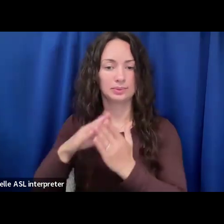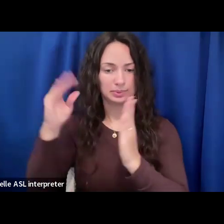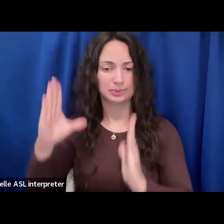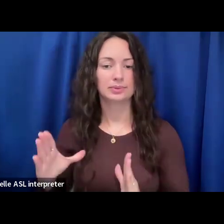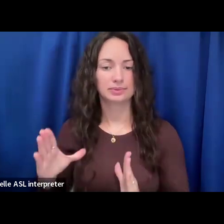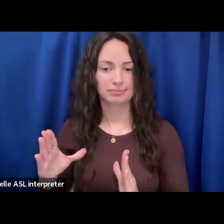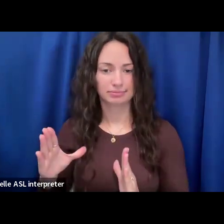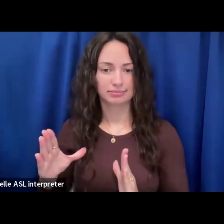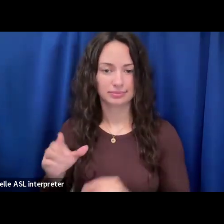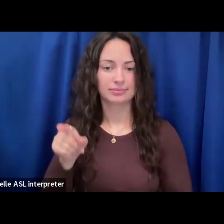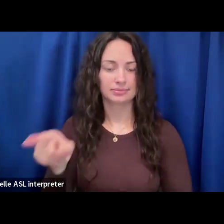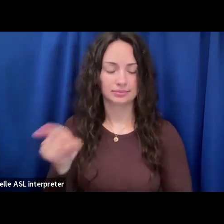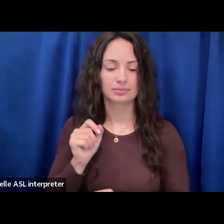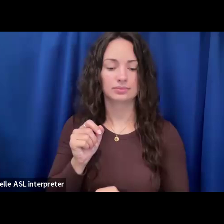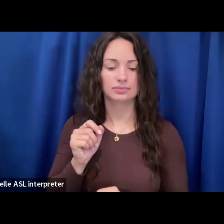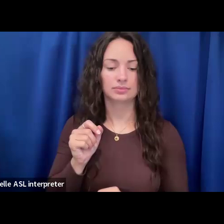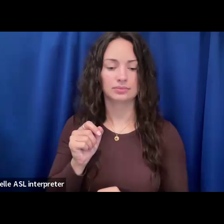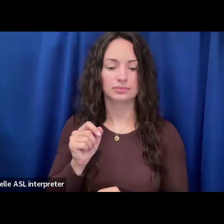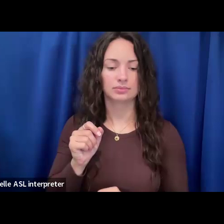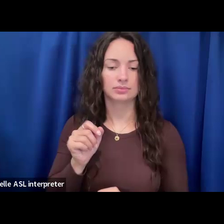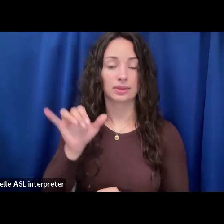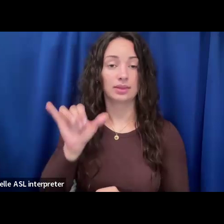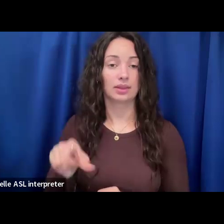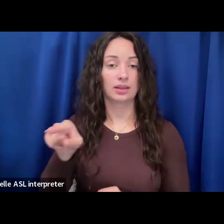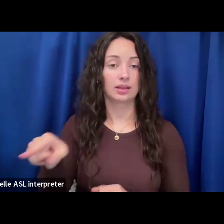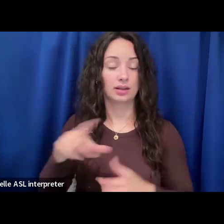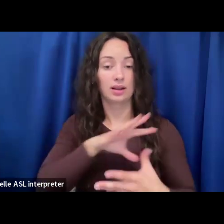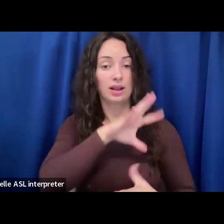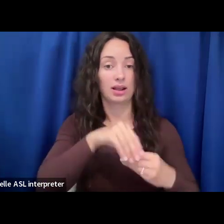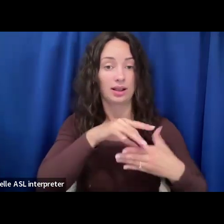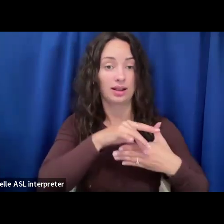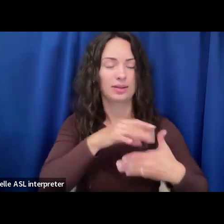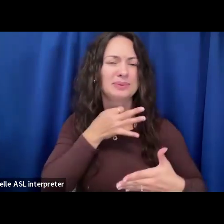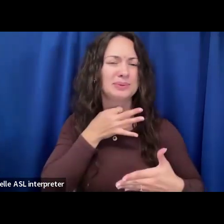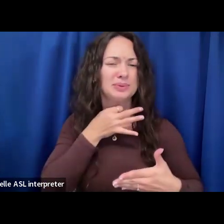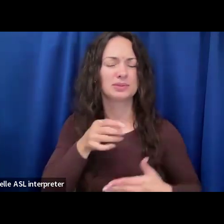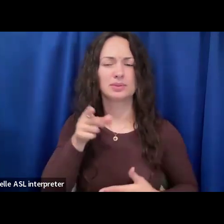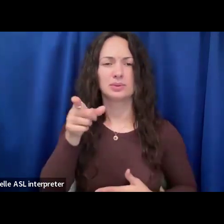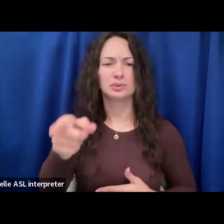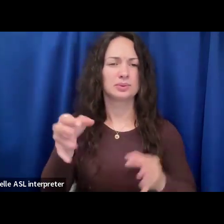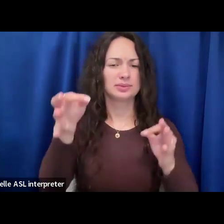context we wanted to know very briefly what inspired you to submit an S-STEM grant.